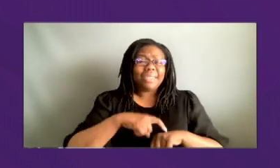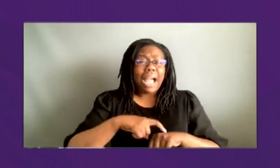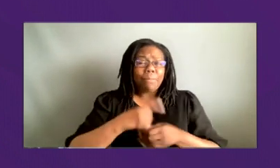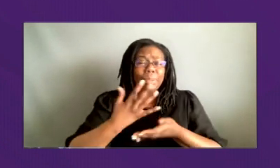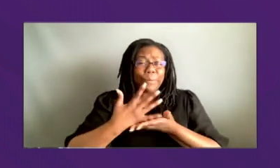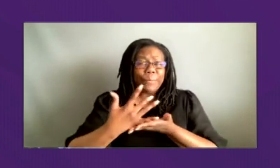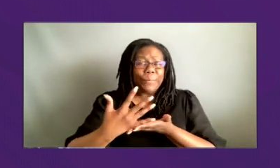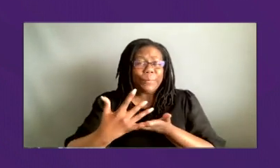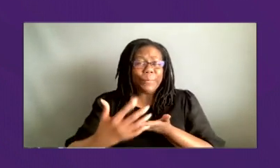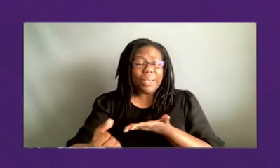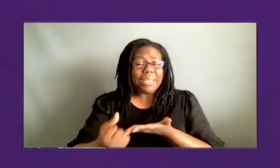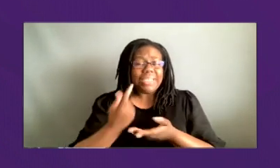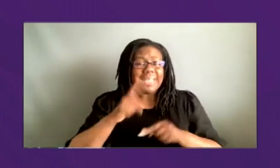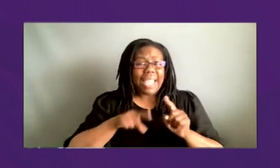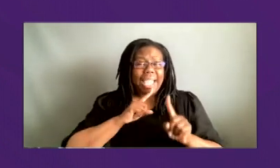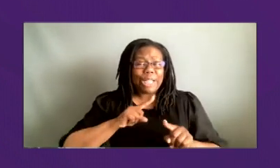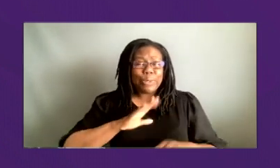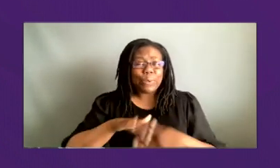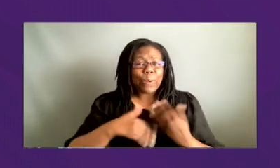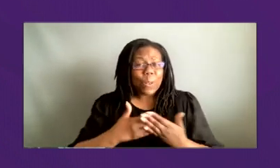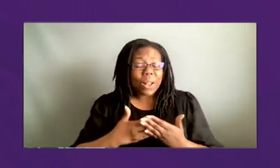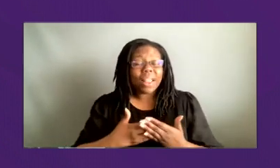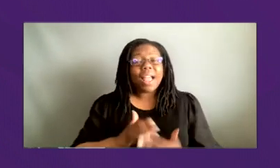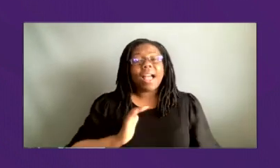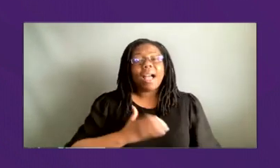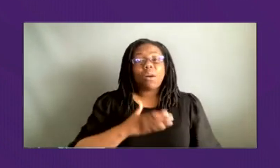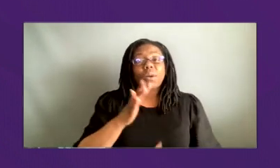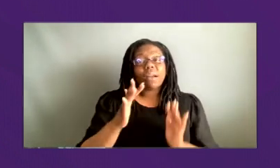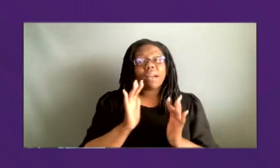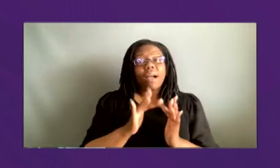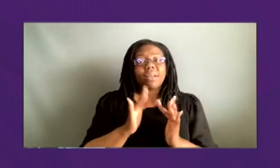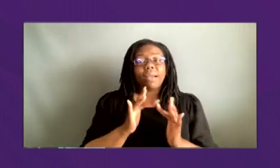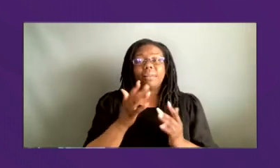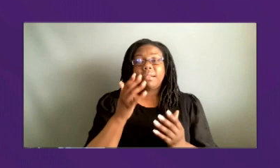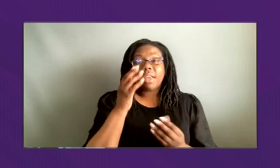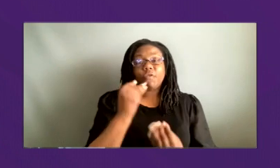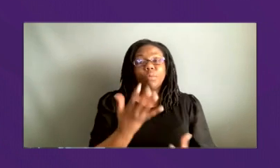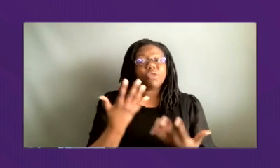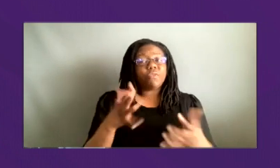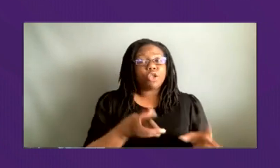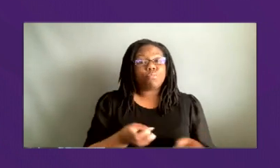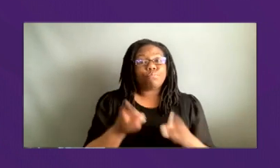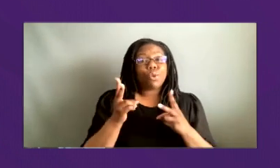So I believe that our contact information has been posted on the summit's website. We